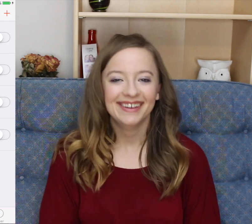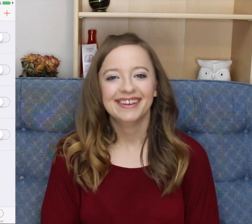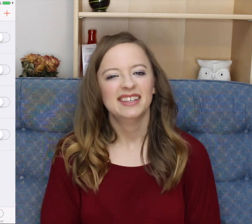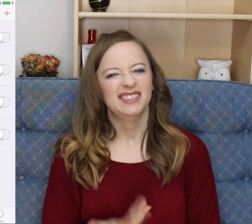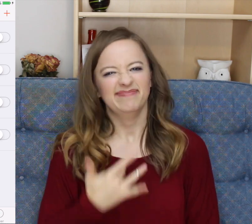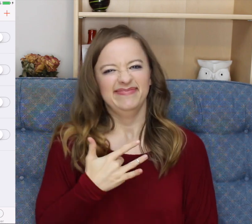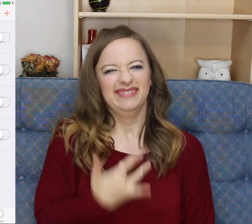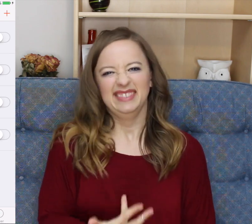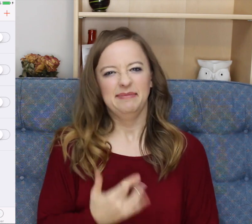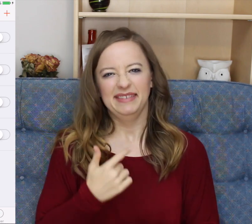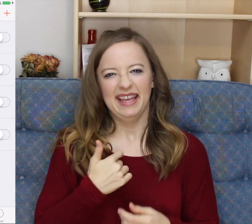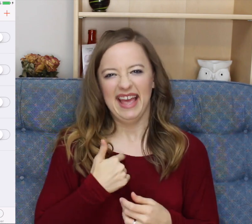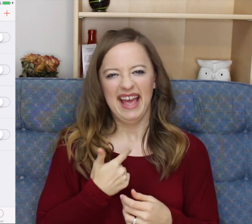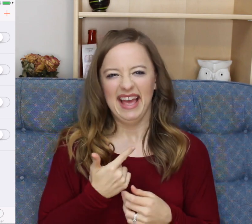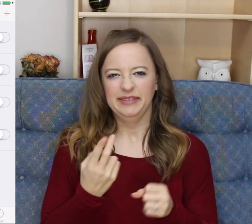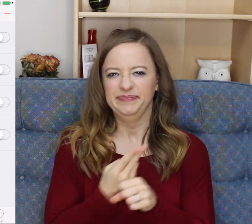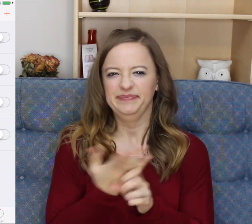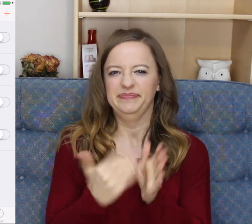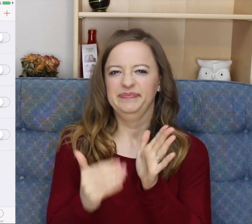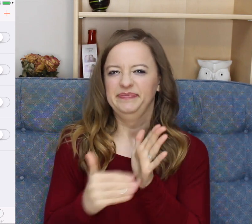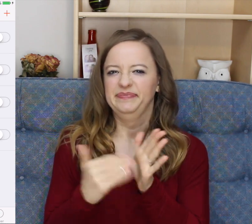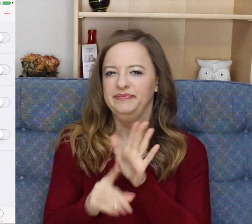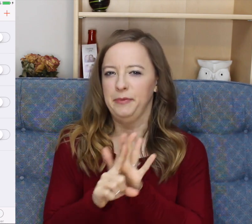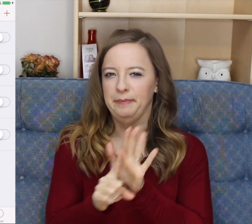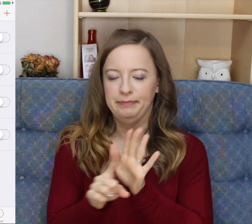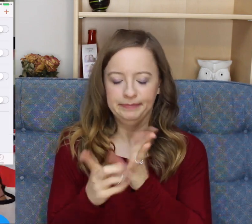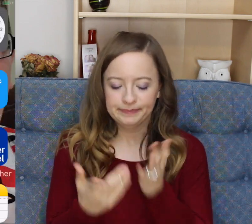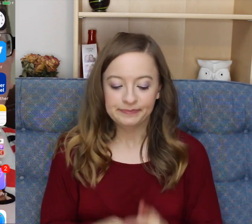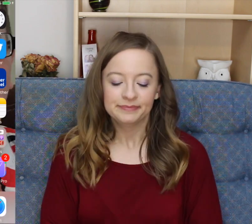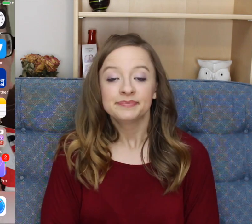I usually just reuse alarms on here.